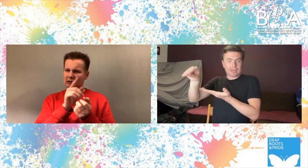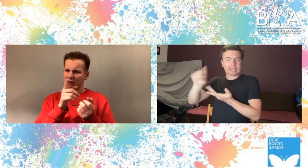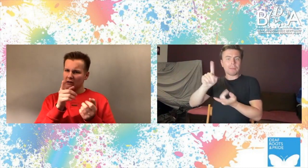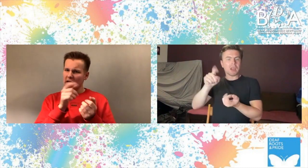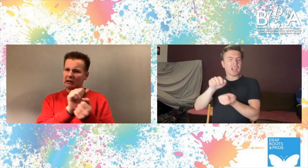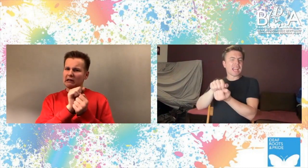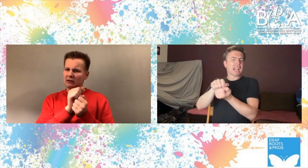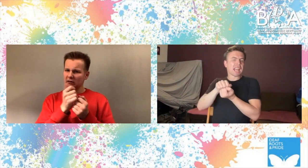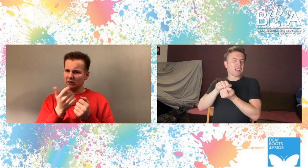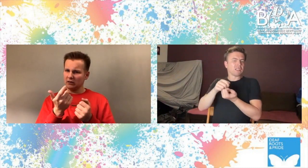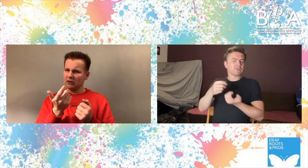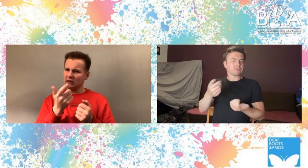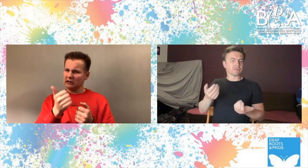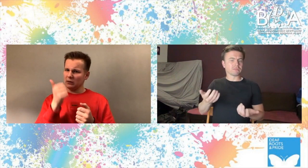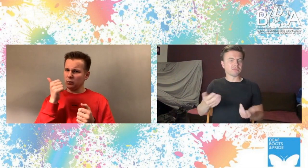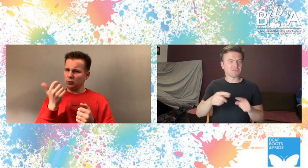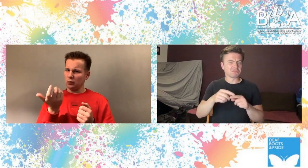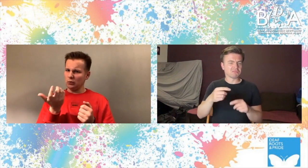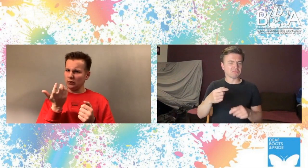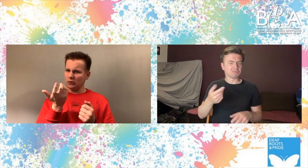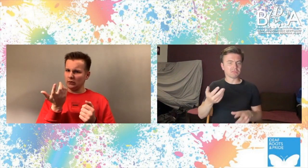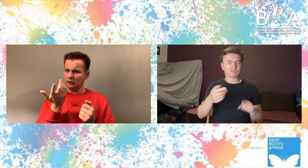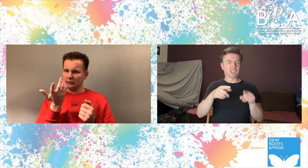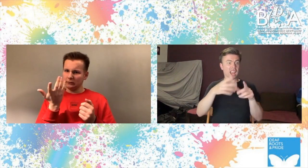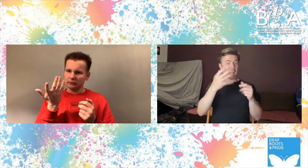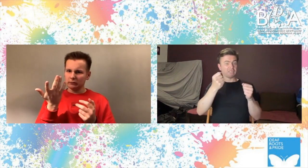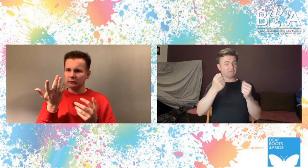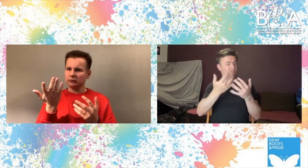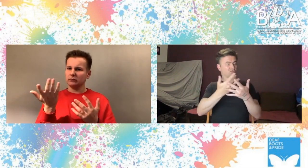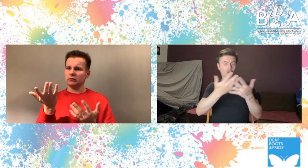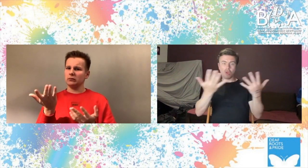and I could not afford to buy them. How do you go about hiring them?